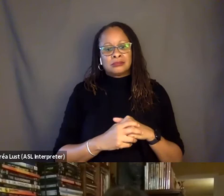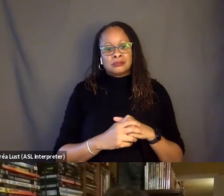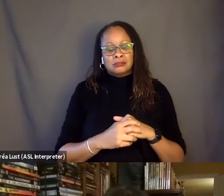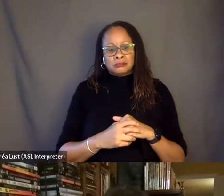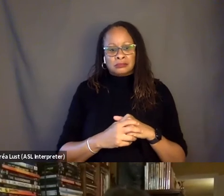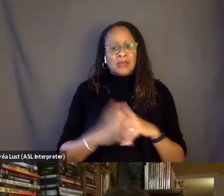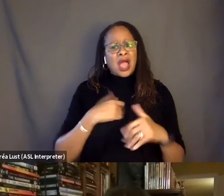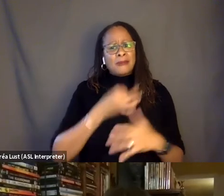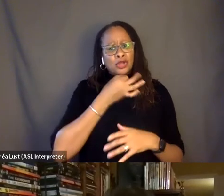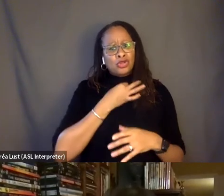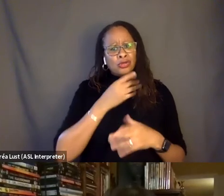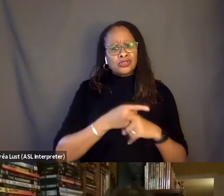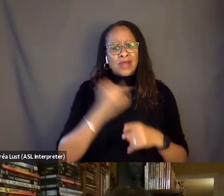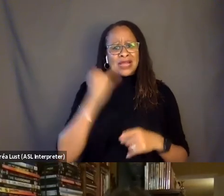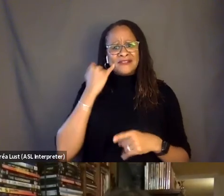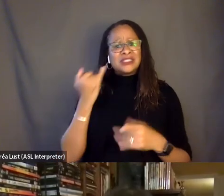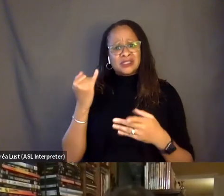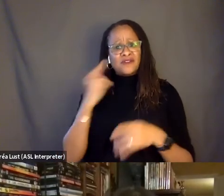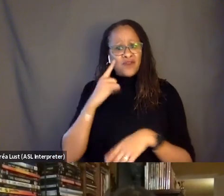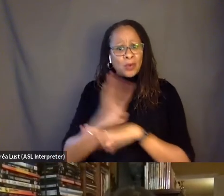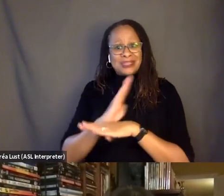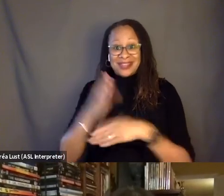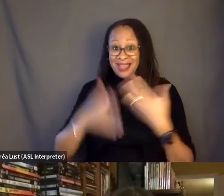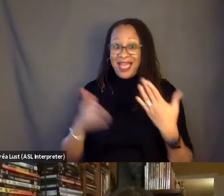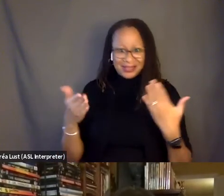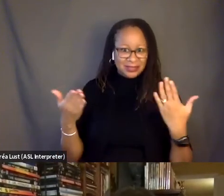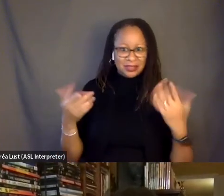I mean, if it is for business, right, at the end, it is really money,